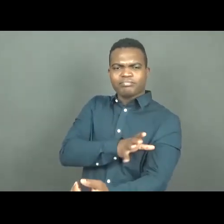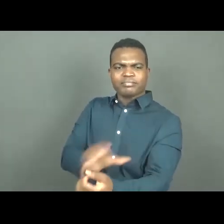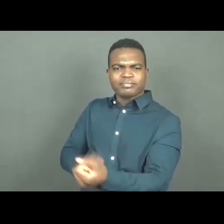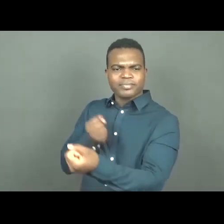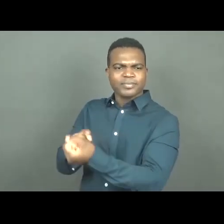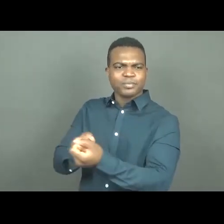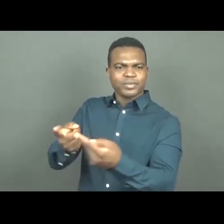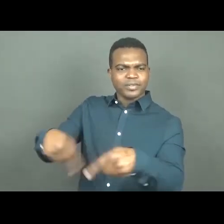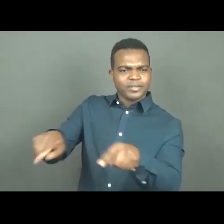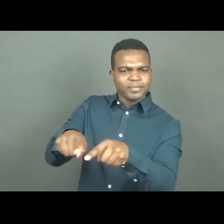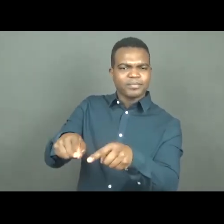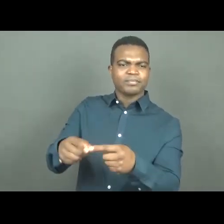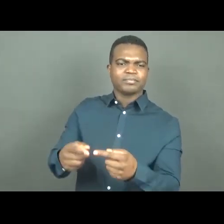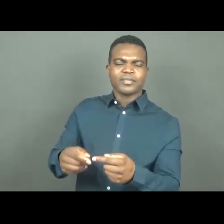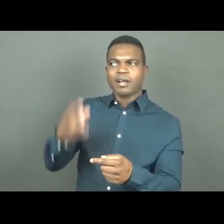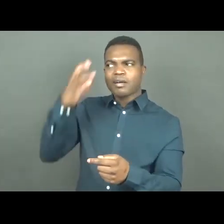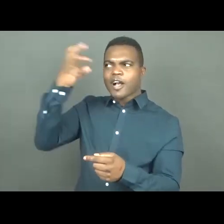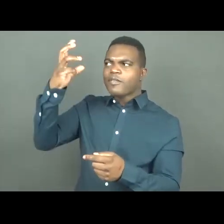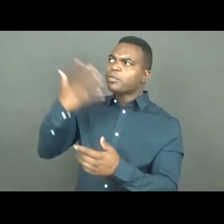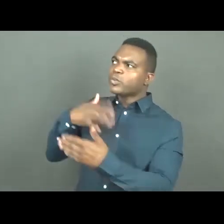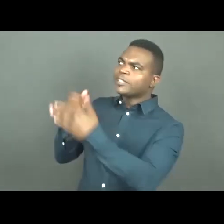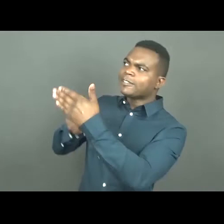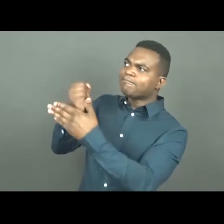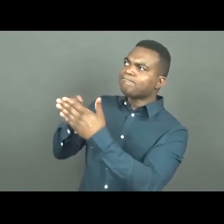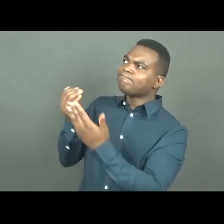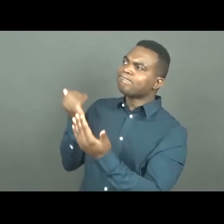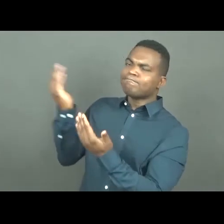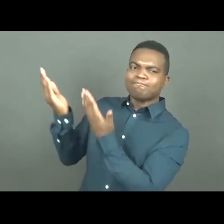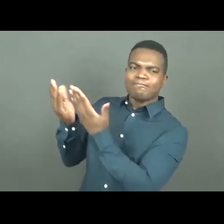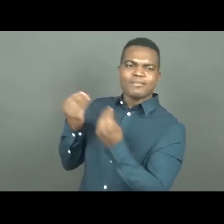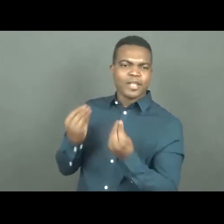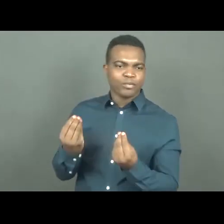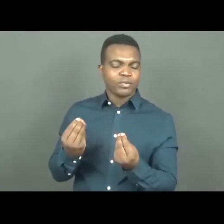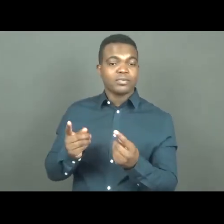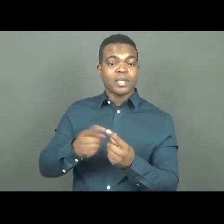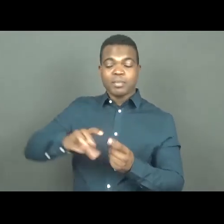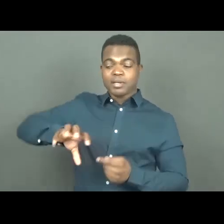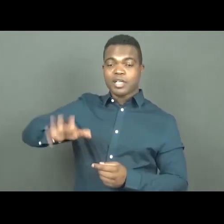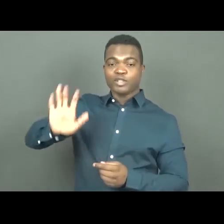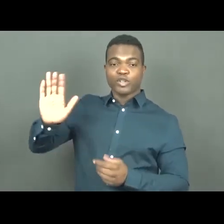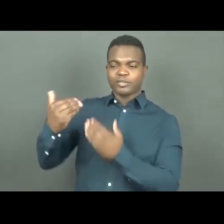build capacity on the tool, organise the OPD to understand the questions, what it can and cannot